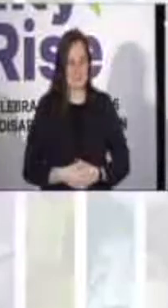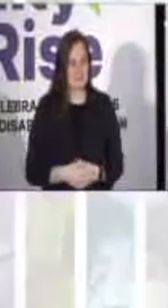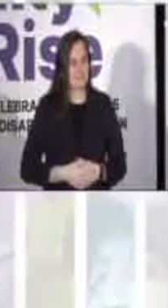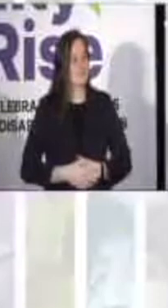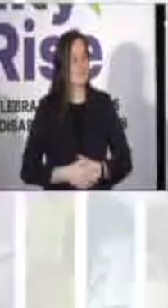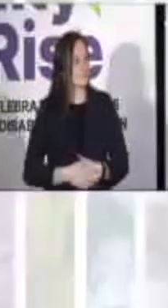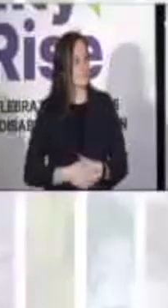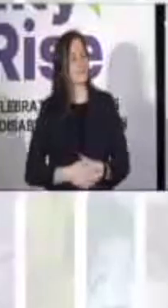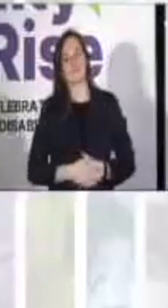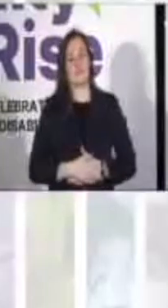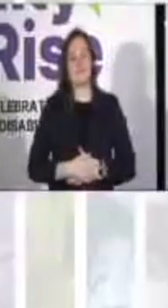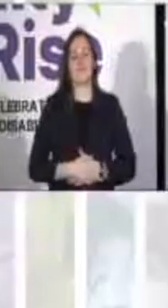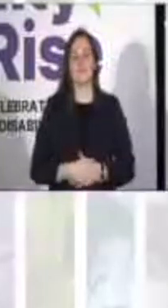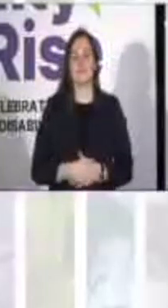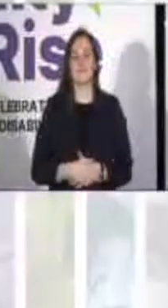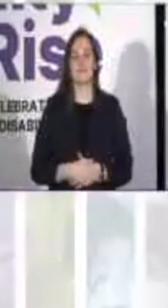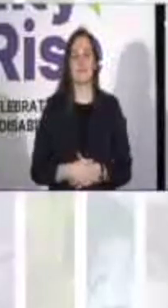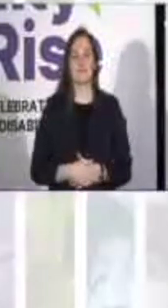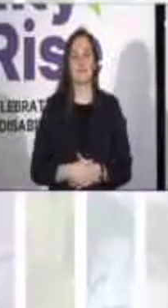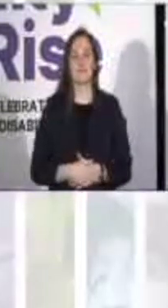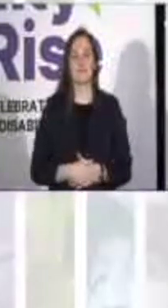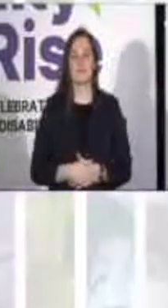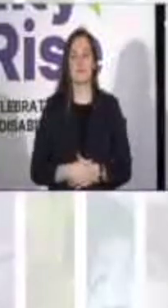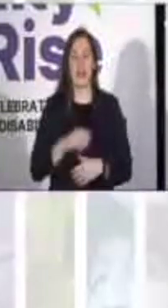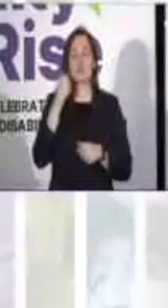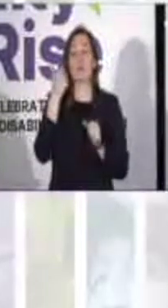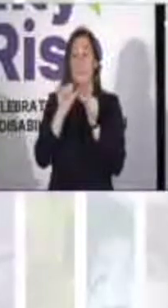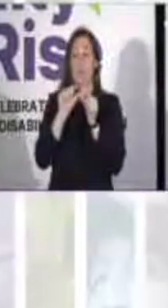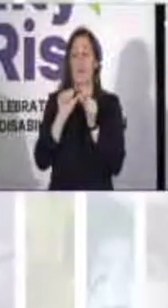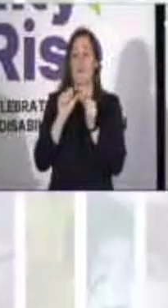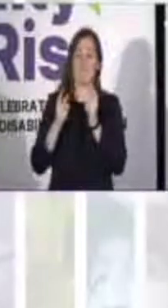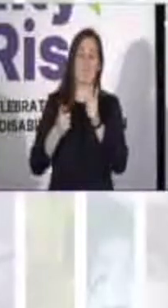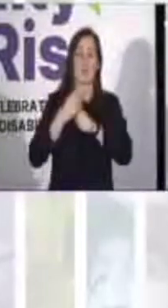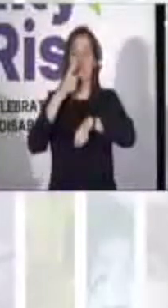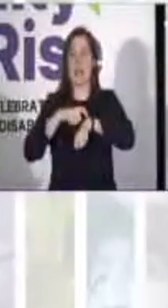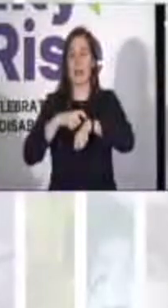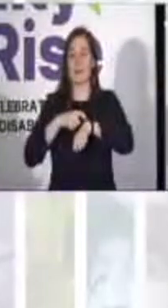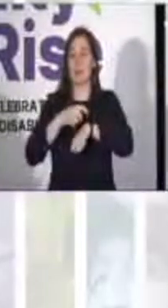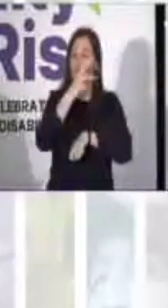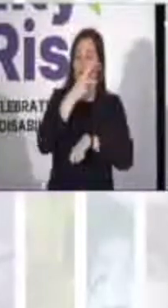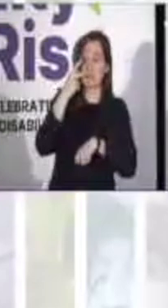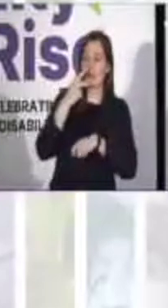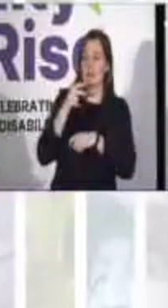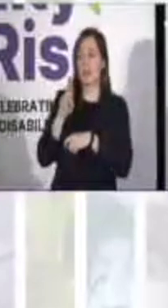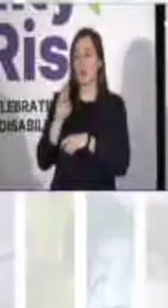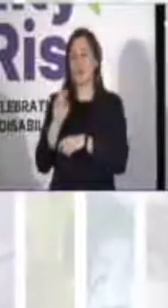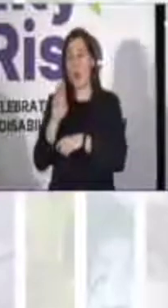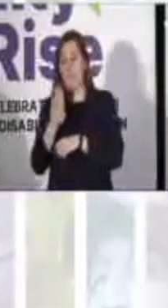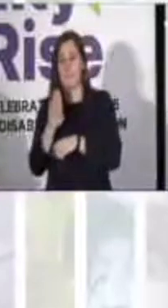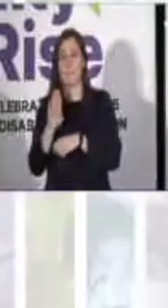I DO REMEMBER THE MOMENT I DID CONNECT WITH PRATHIBA, AND ROB, AND THEIR TEAM AT TEAMWORK COOPERATIVE.